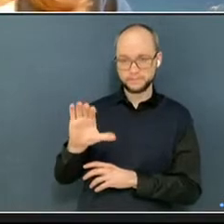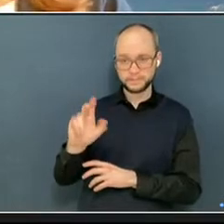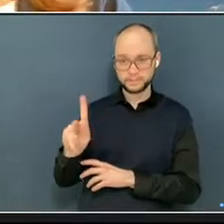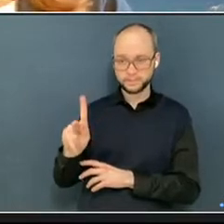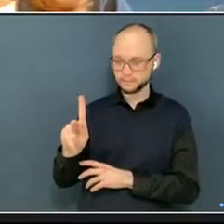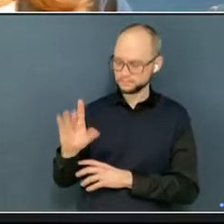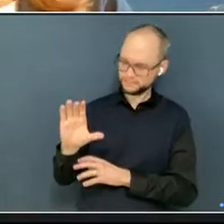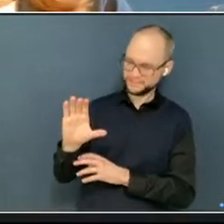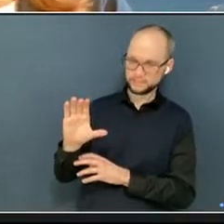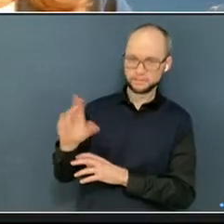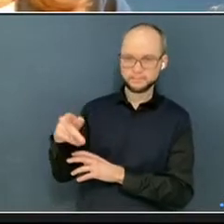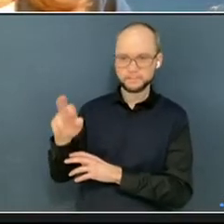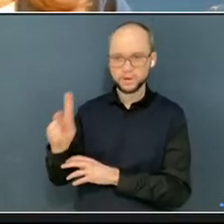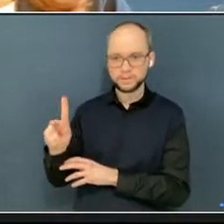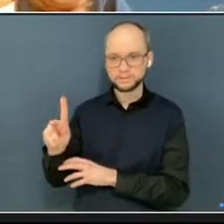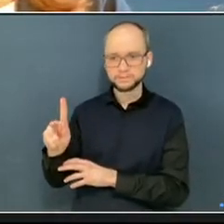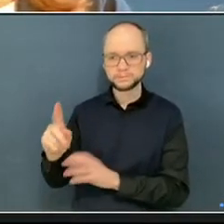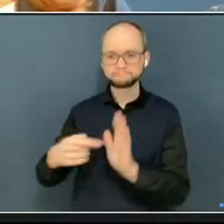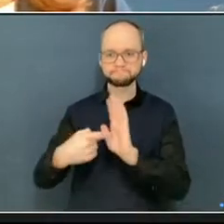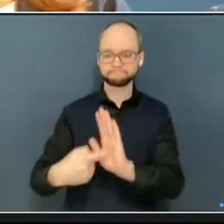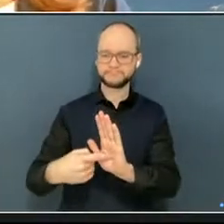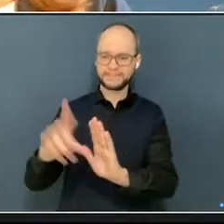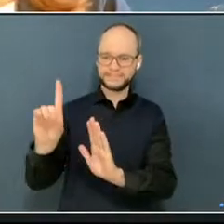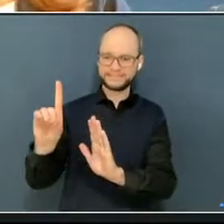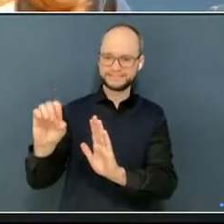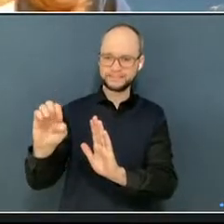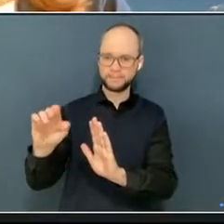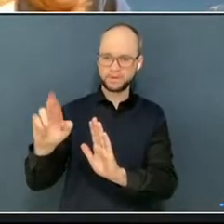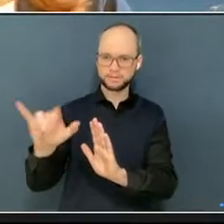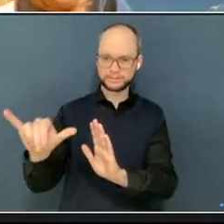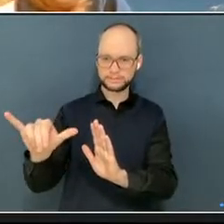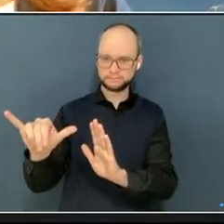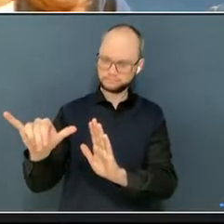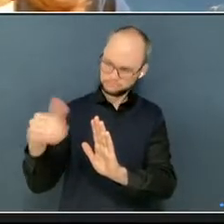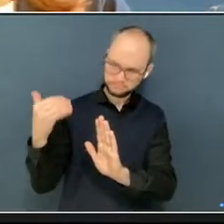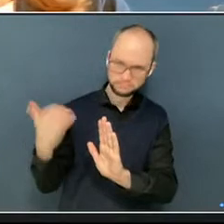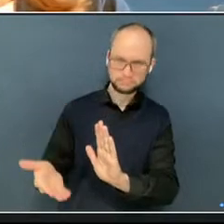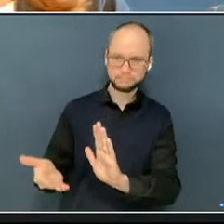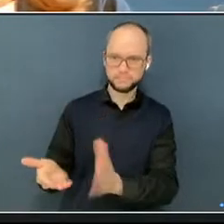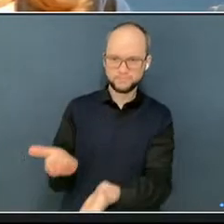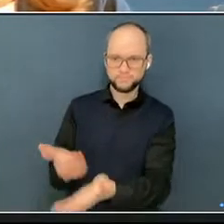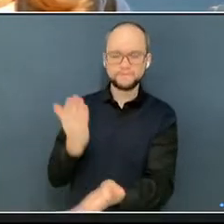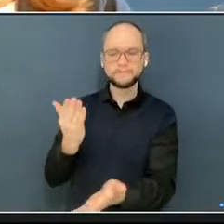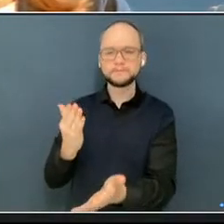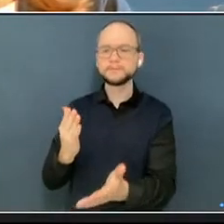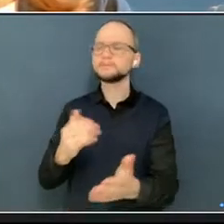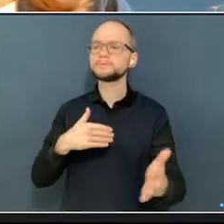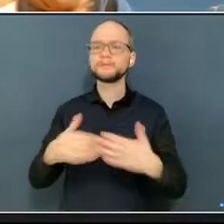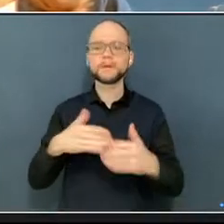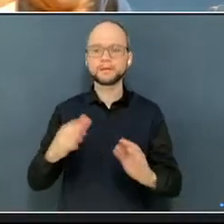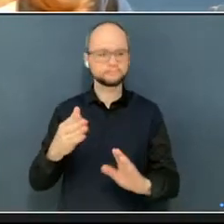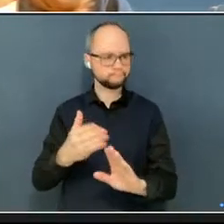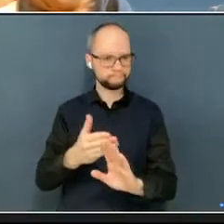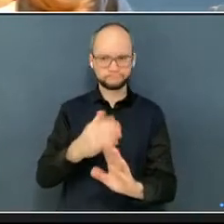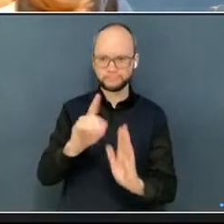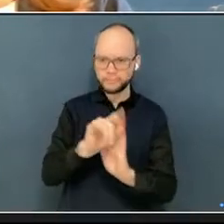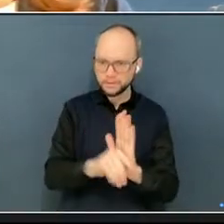walks of life have equal access whether they want to take part in active recreation